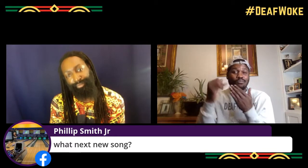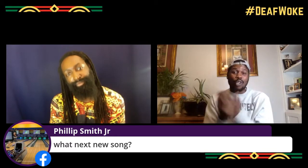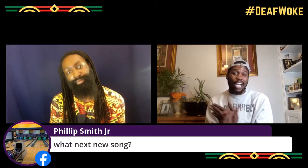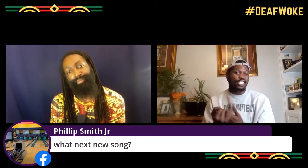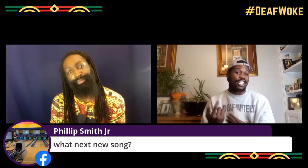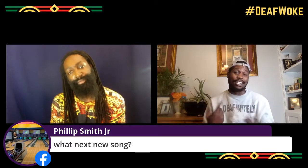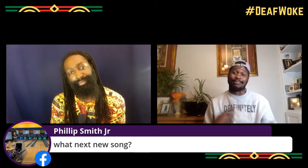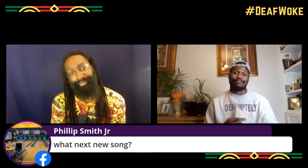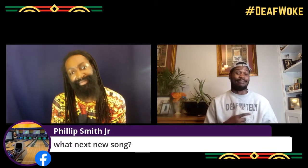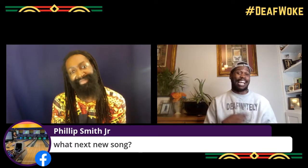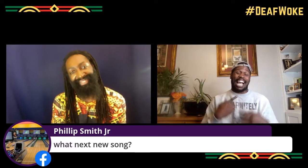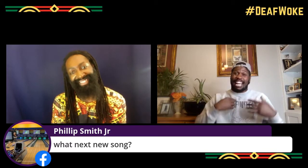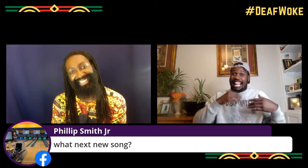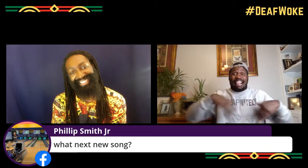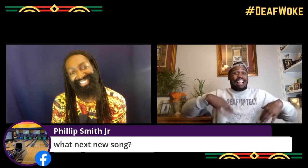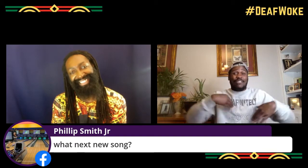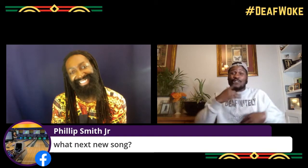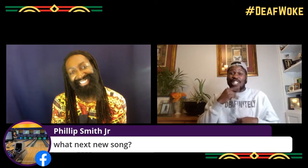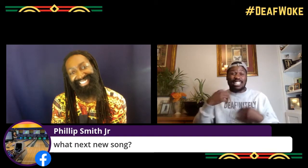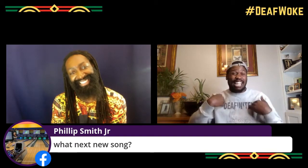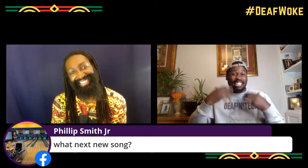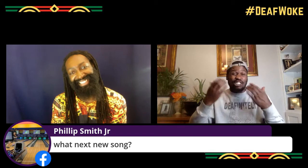for his in particular, portion of his EP.